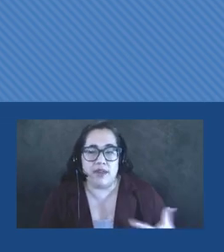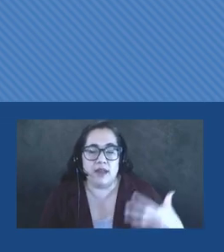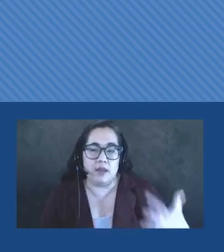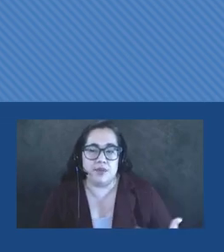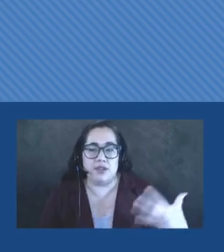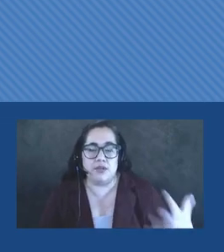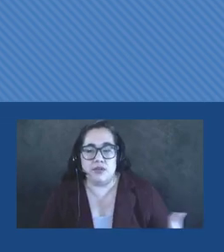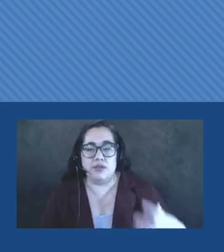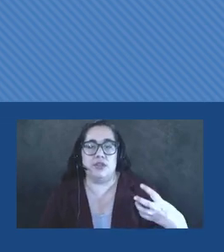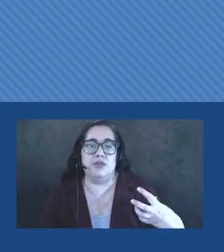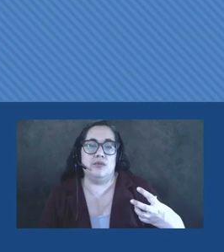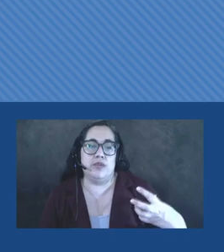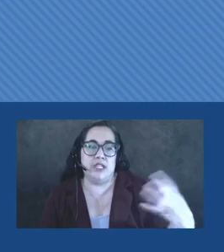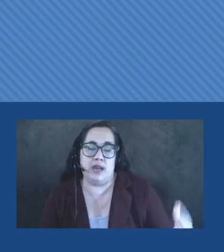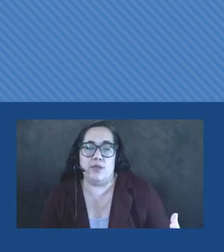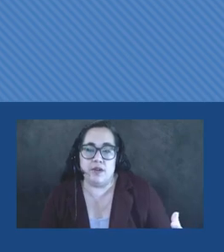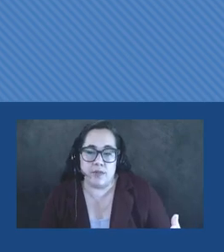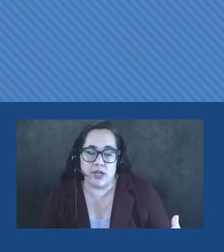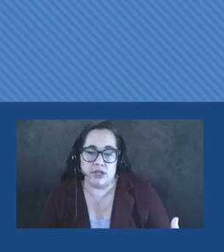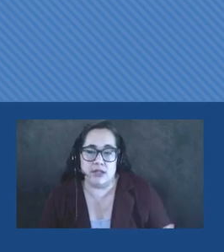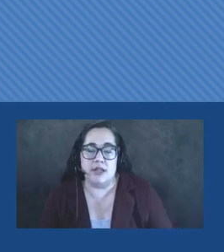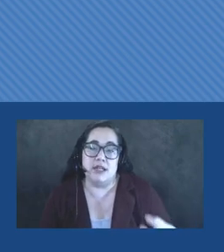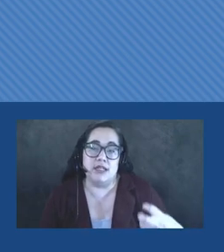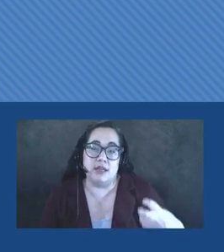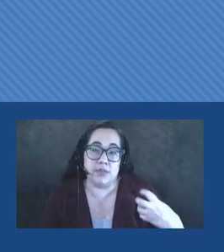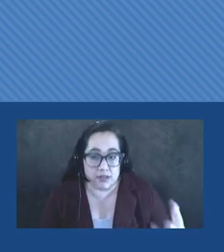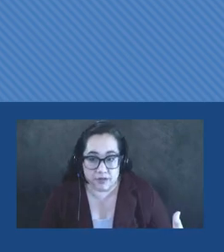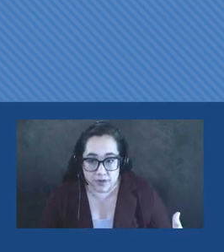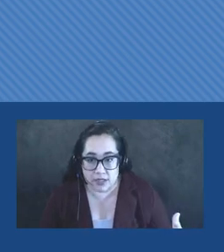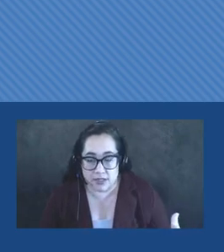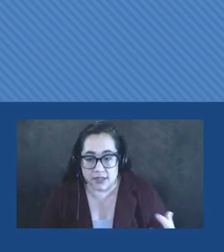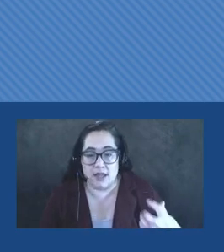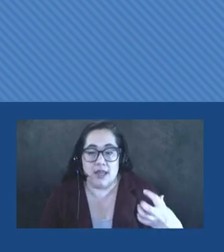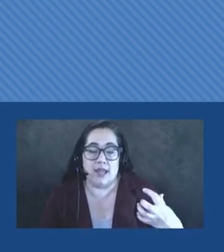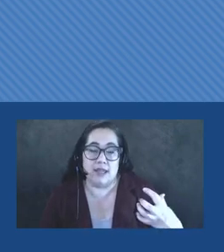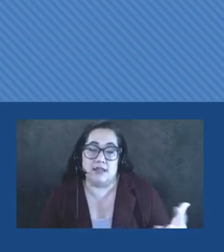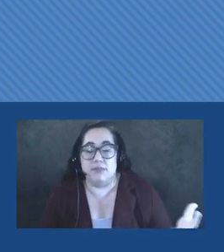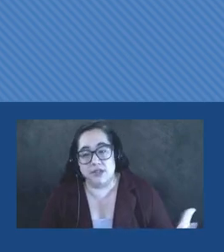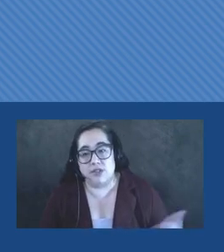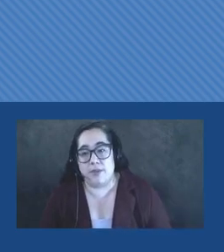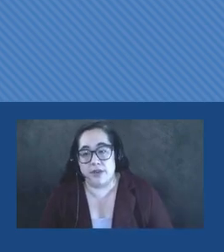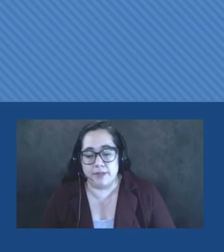that helps you to retain more information to build your focus and to build your memory.